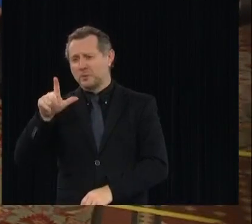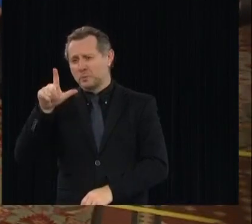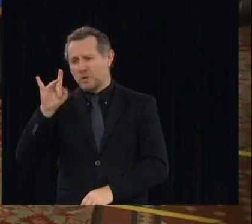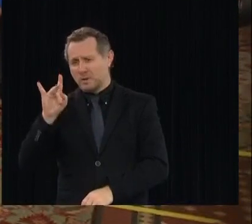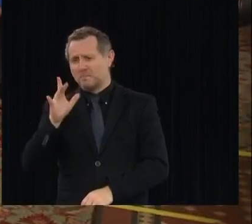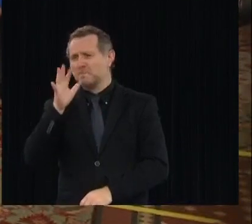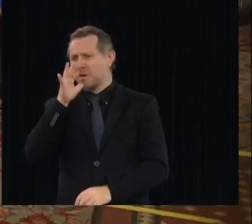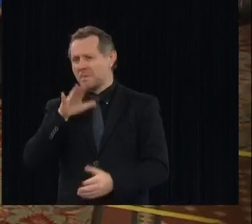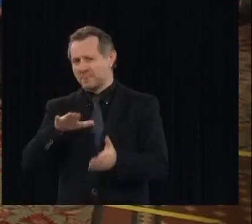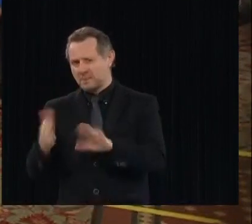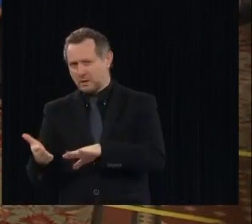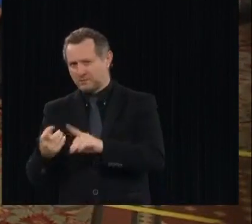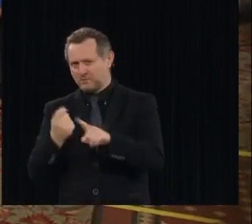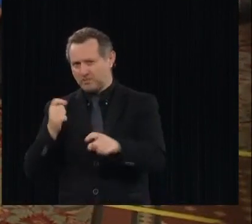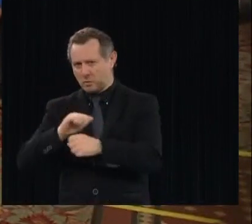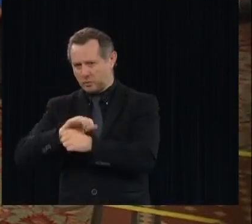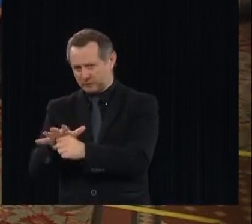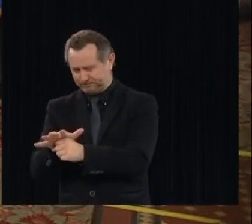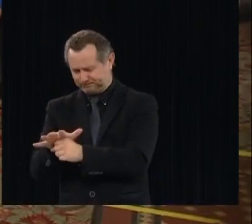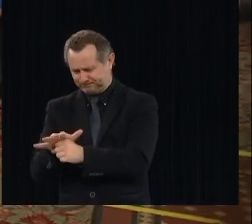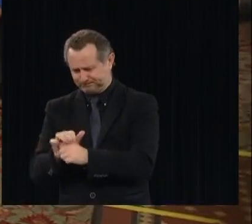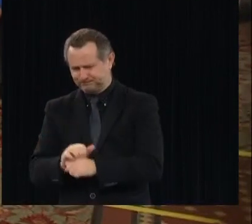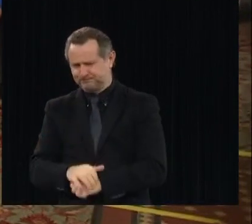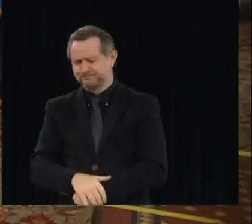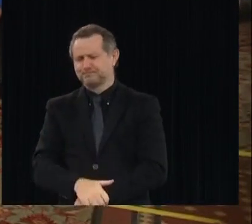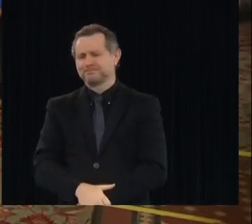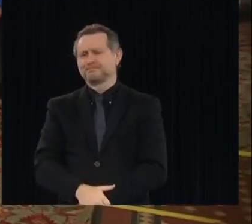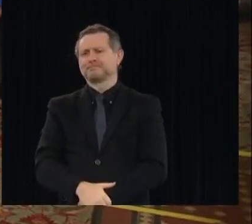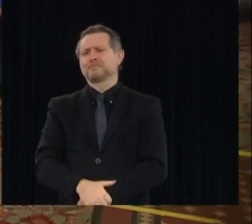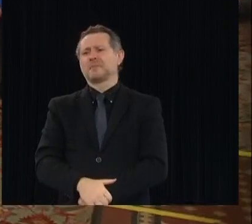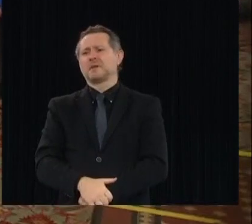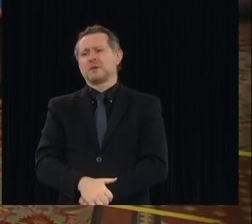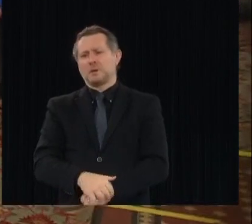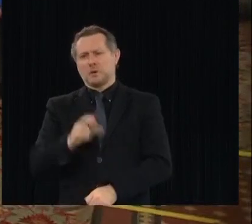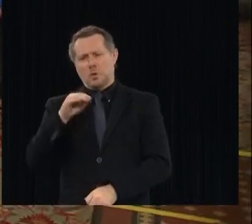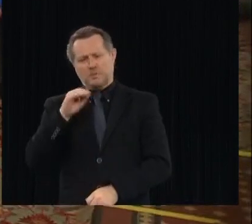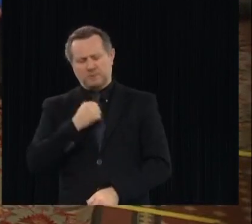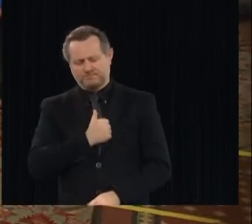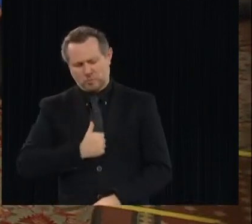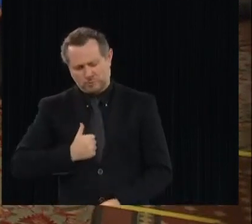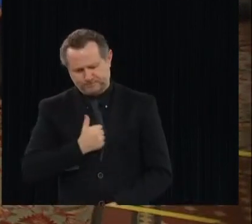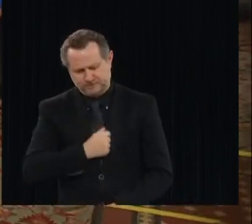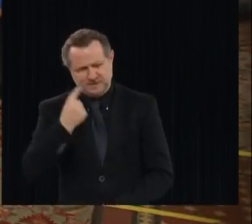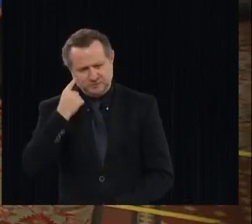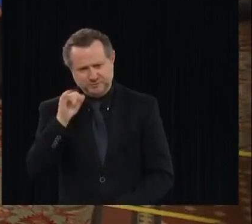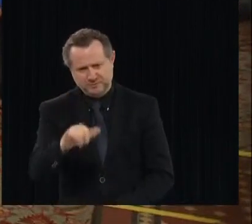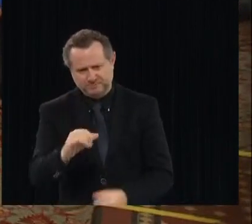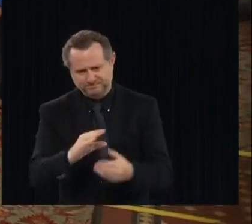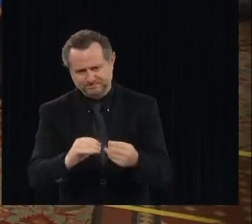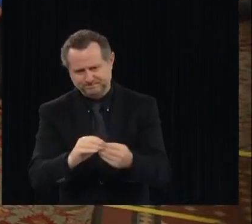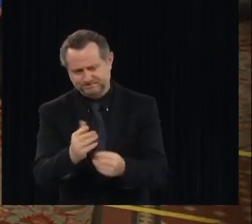COMMENT TAKE OFF THE TOURNIQUET, THEY SAID MY MOM PASS AID WAY FROM CORONAVIRUS. SO THAT'S WHY